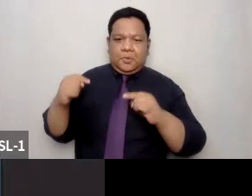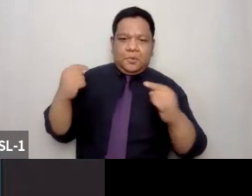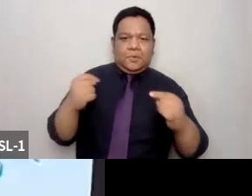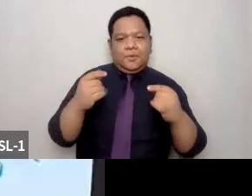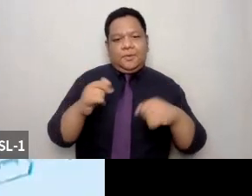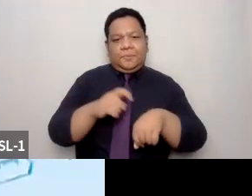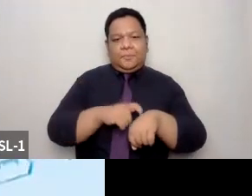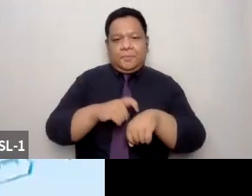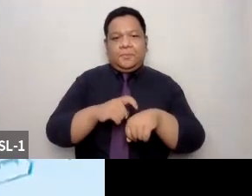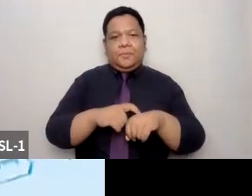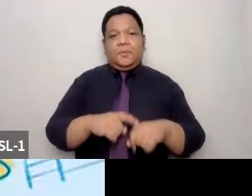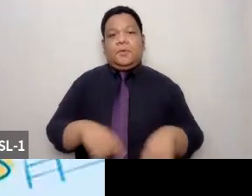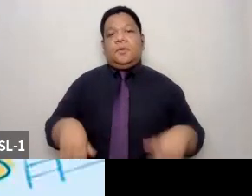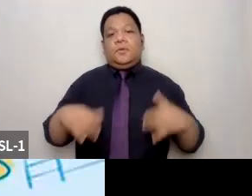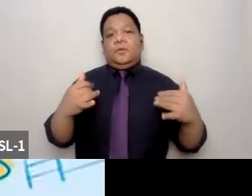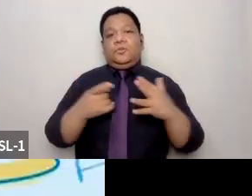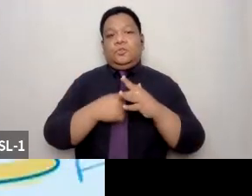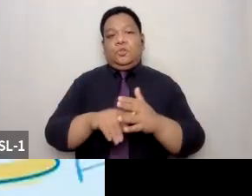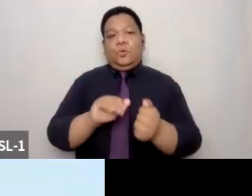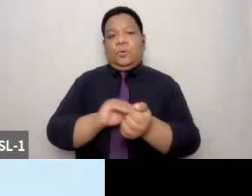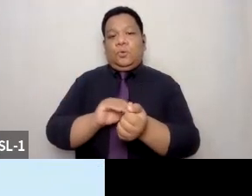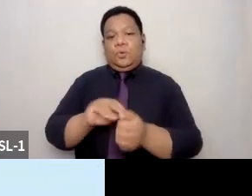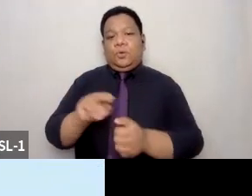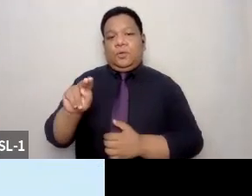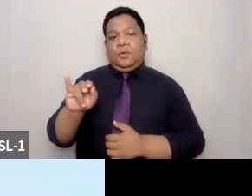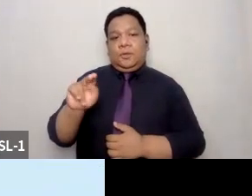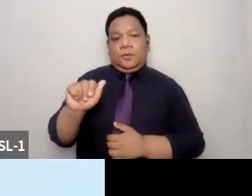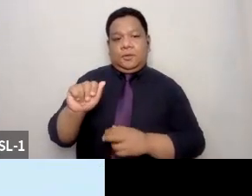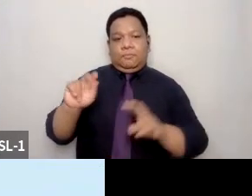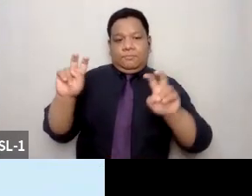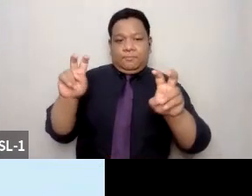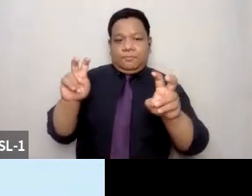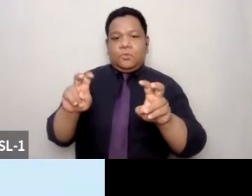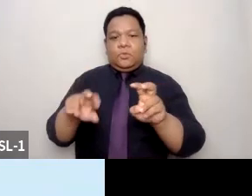So let’s start with Doctor Nina who talked about the selection and trials.